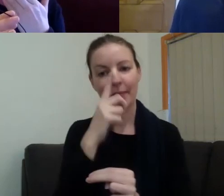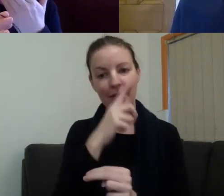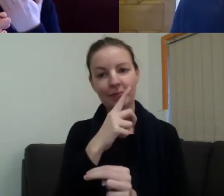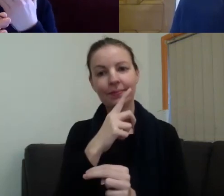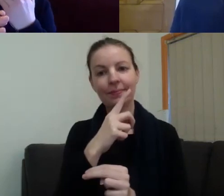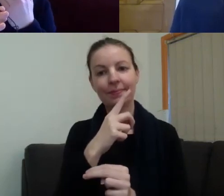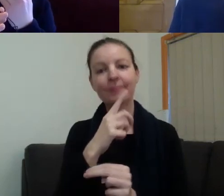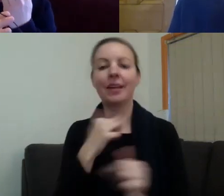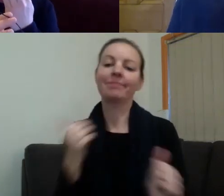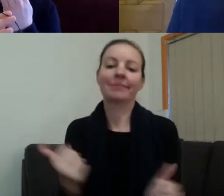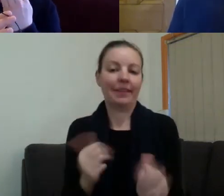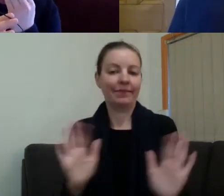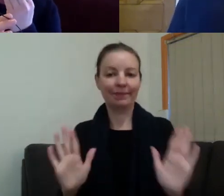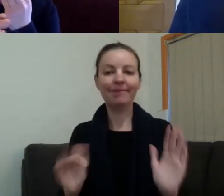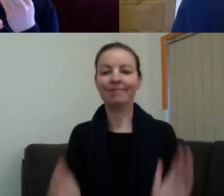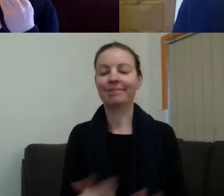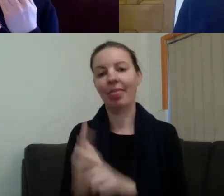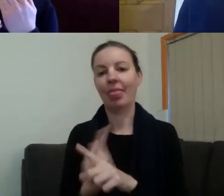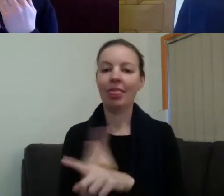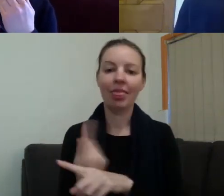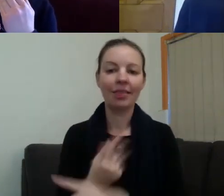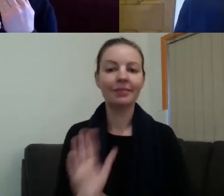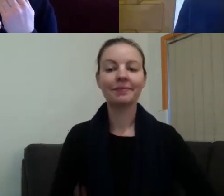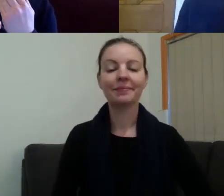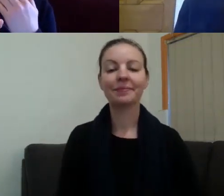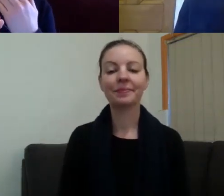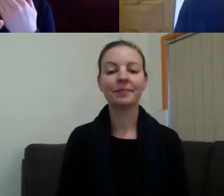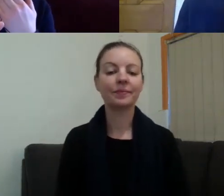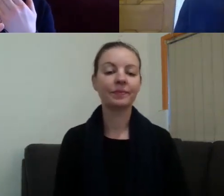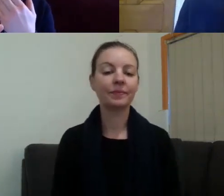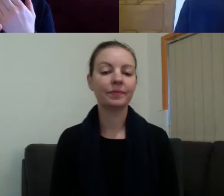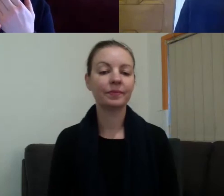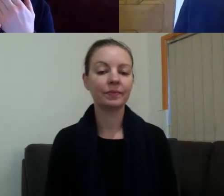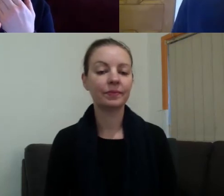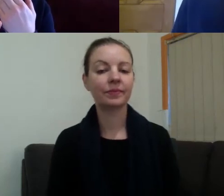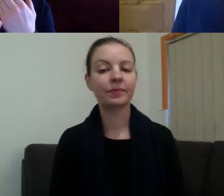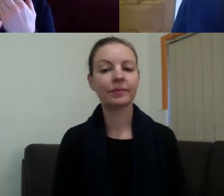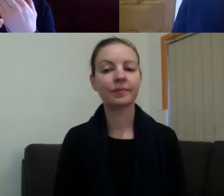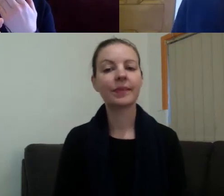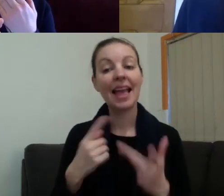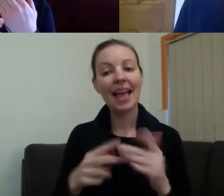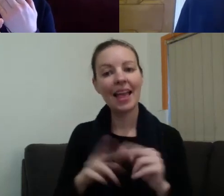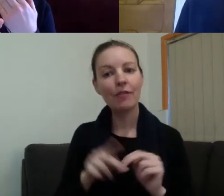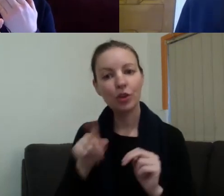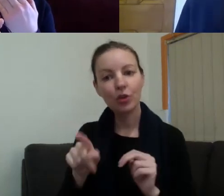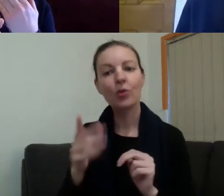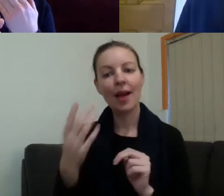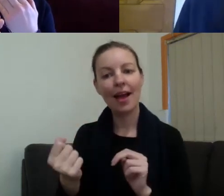I've gone on enough about that. Yes. I think - if you're having an experience, chances are someone else is having an experience